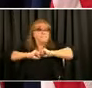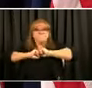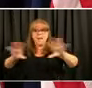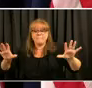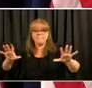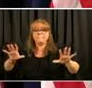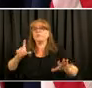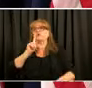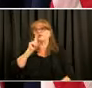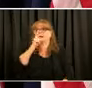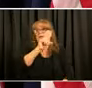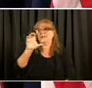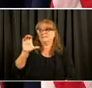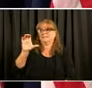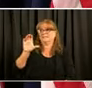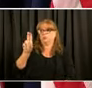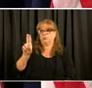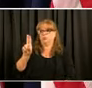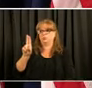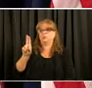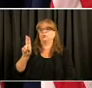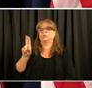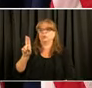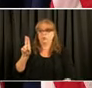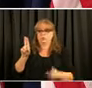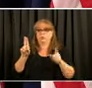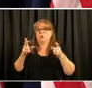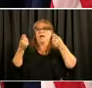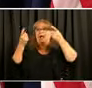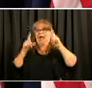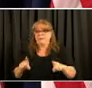also if there are discussions about a potential off-ramp if this starts to get out of control